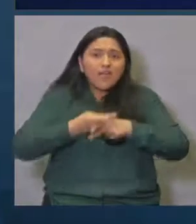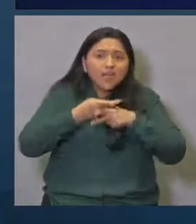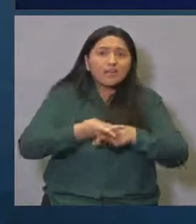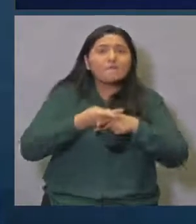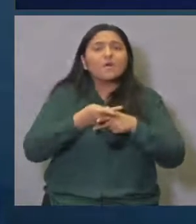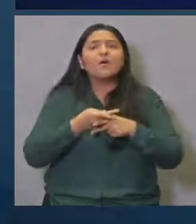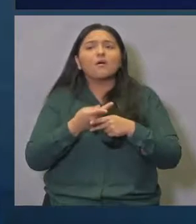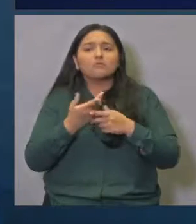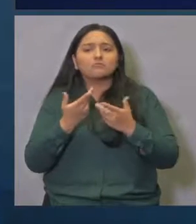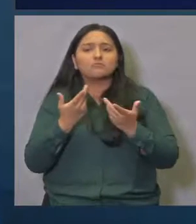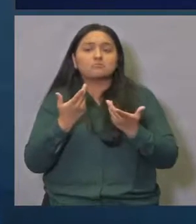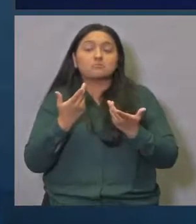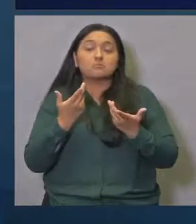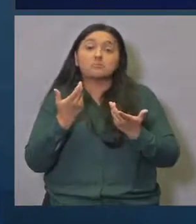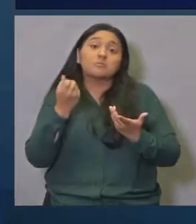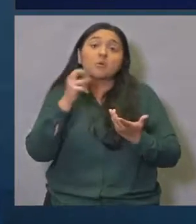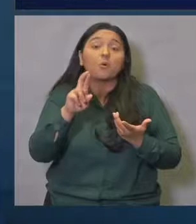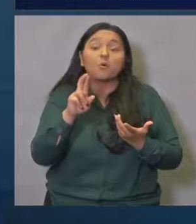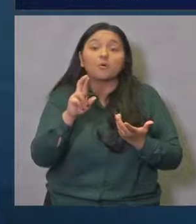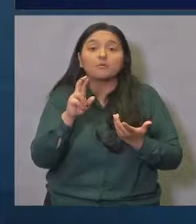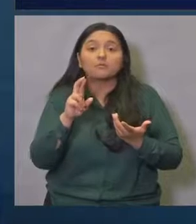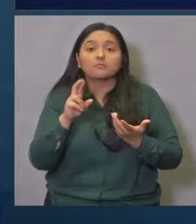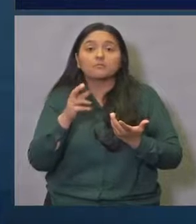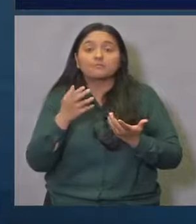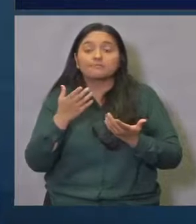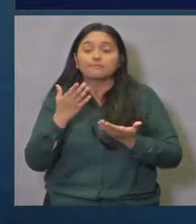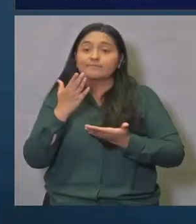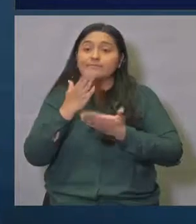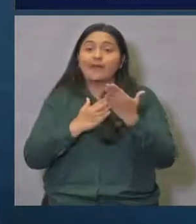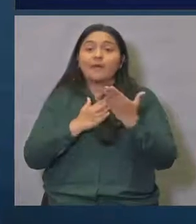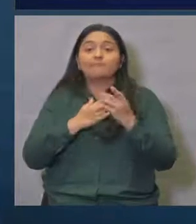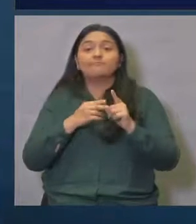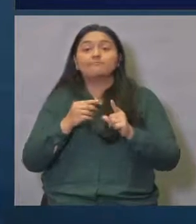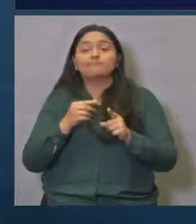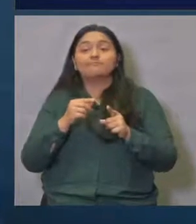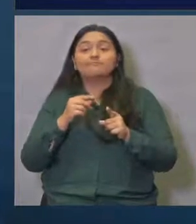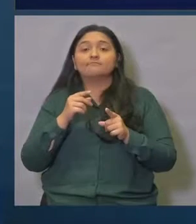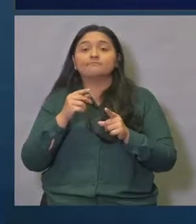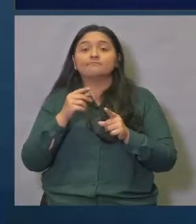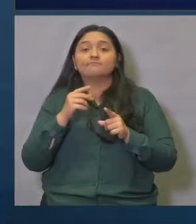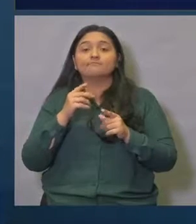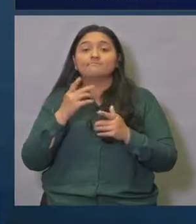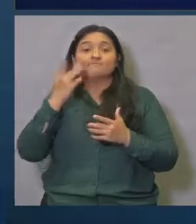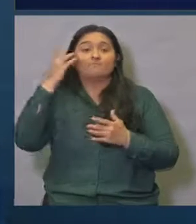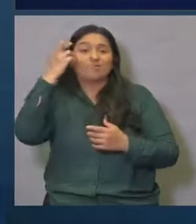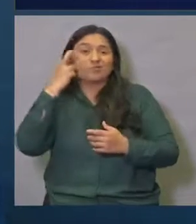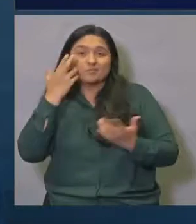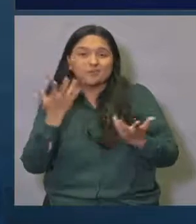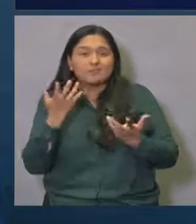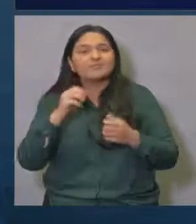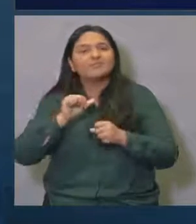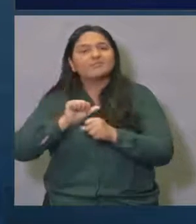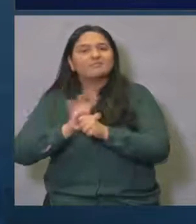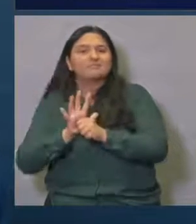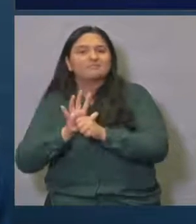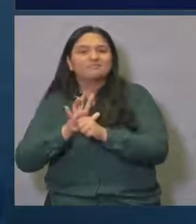JUST AS CAREFUL AS THEY ALWAYS WERE.